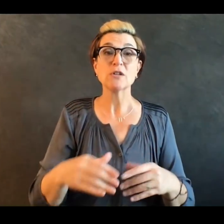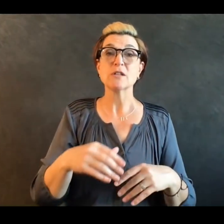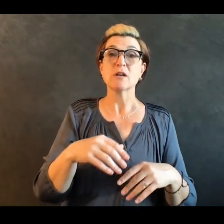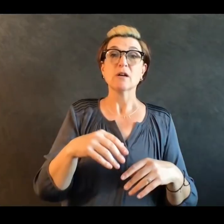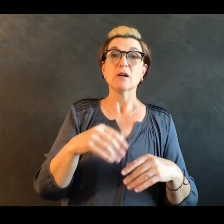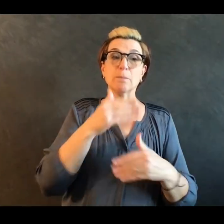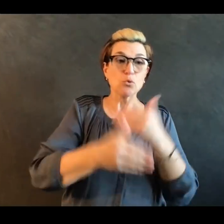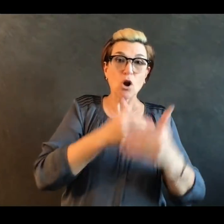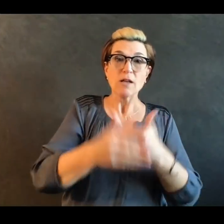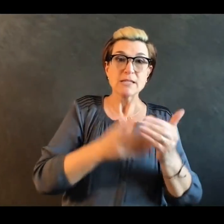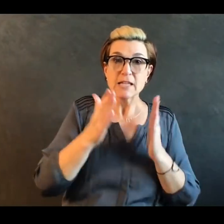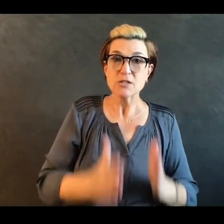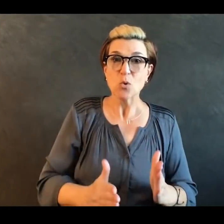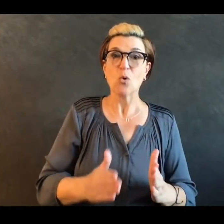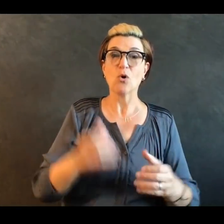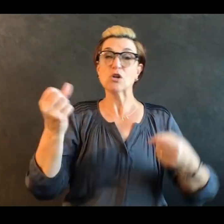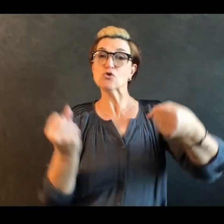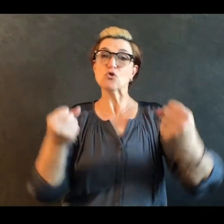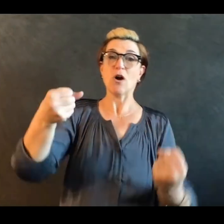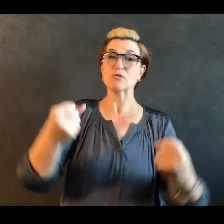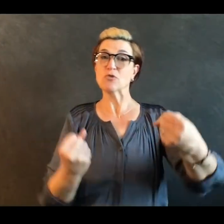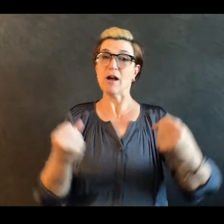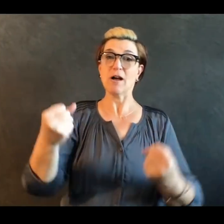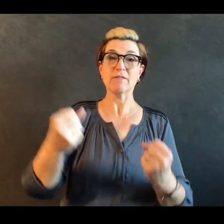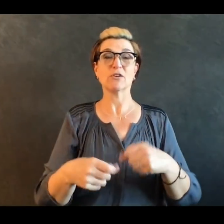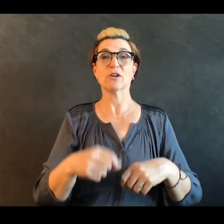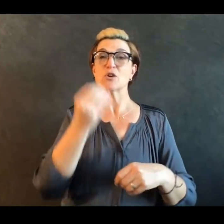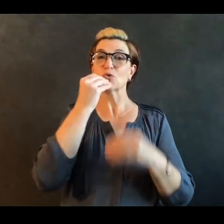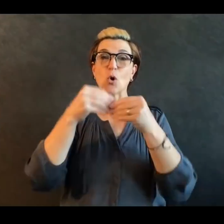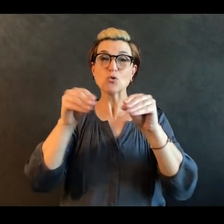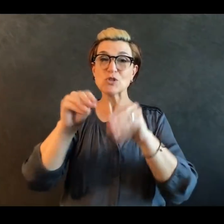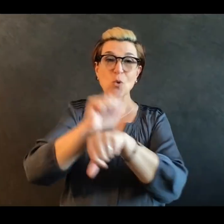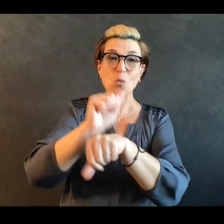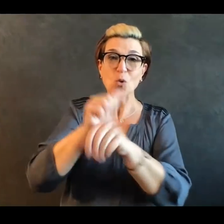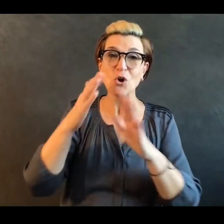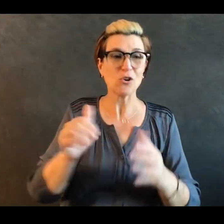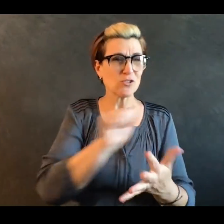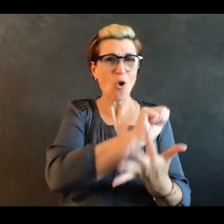and grocery store workers as you know America's depending on what you have the